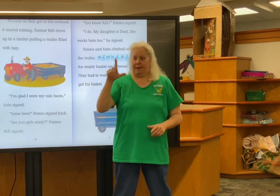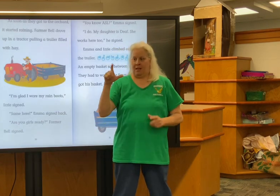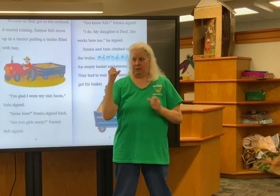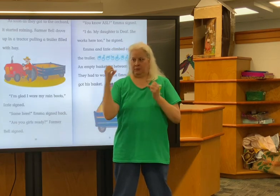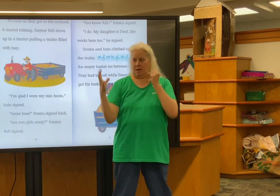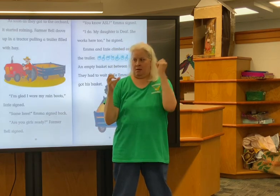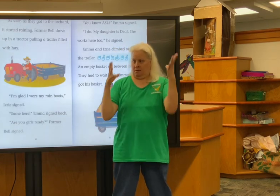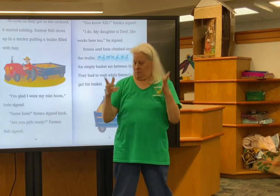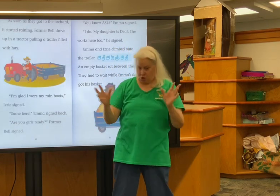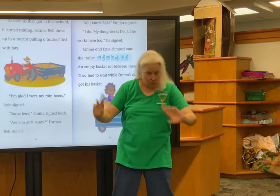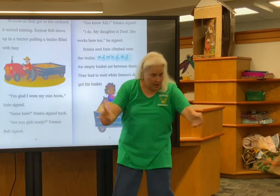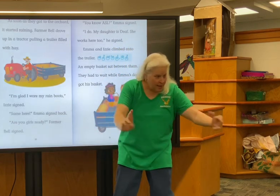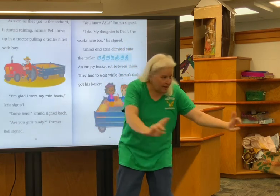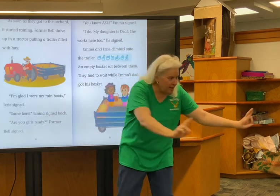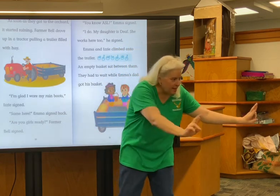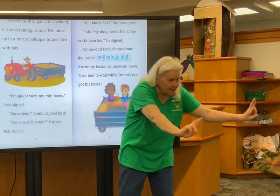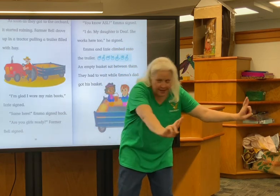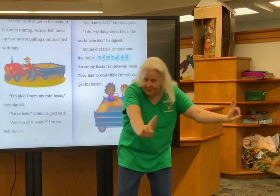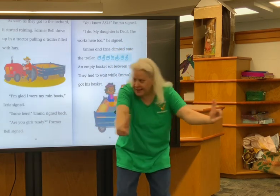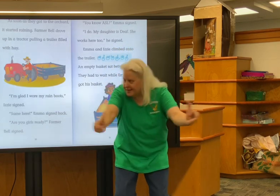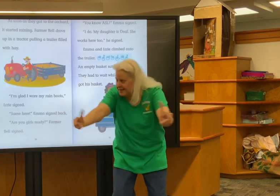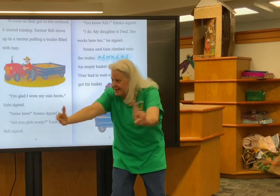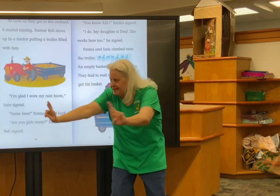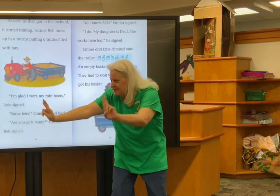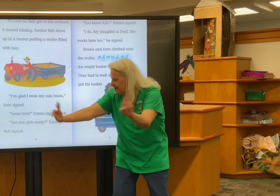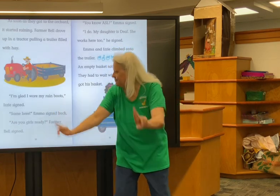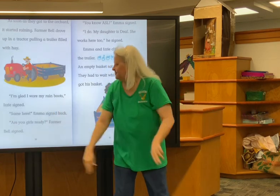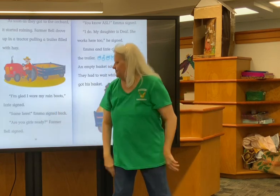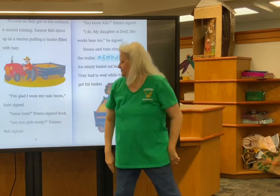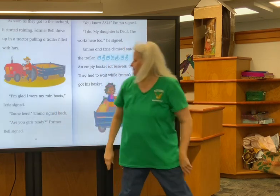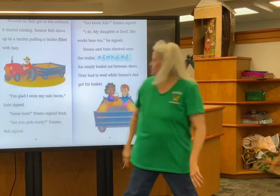"Are you girls ready?" Farmer Bill signed.